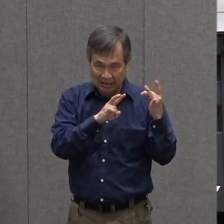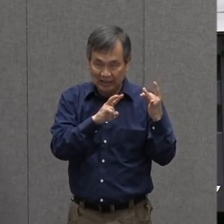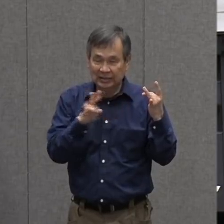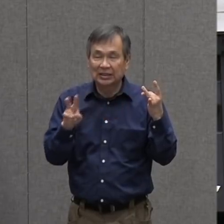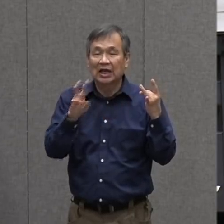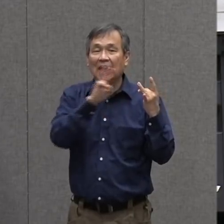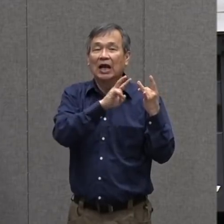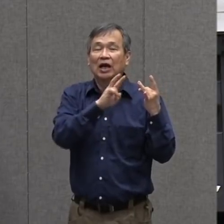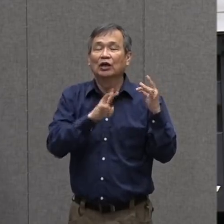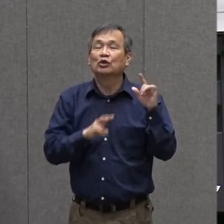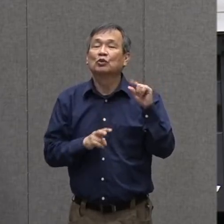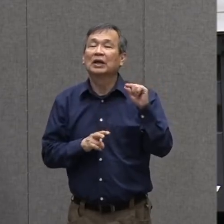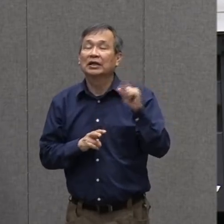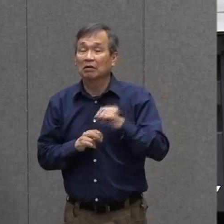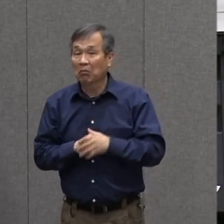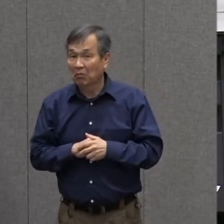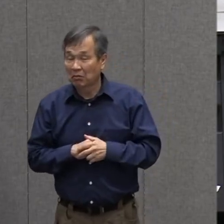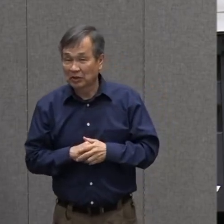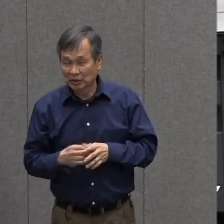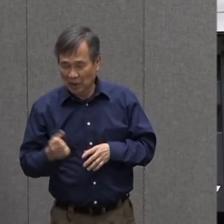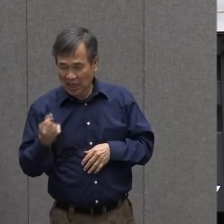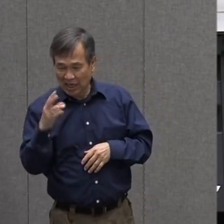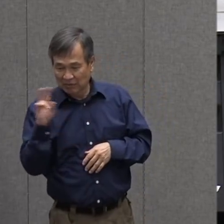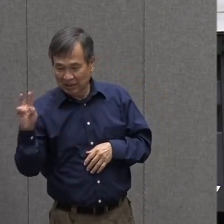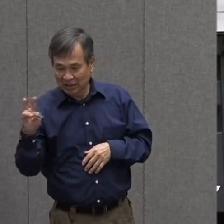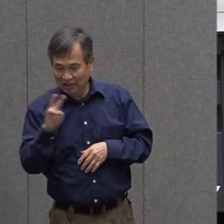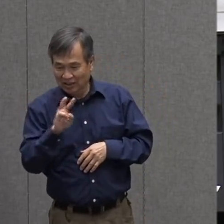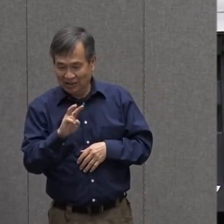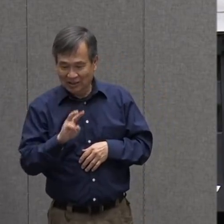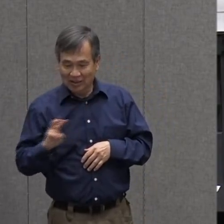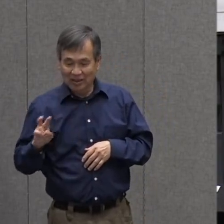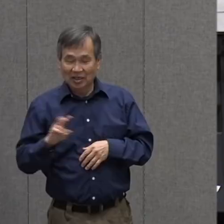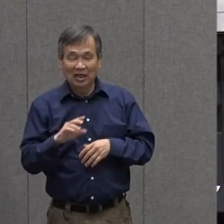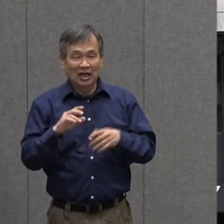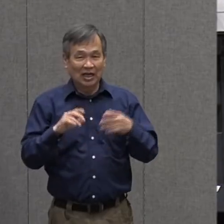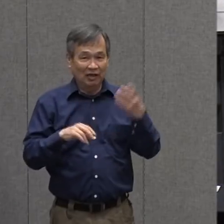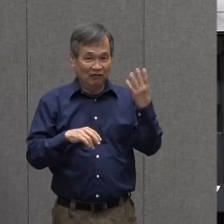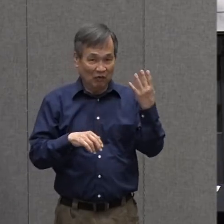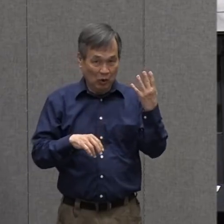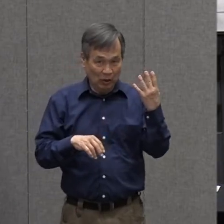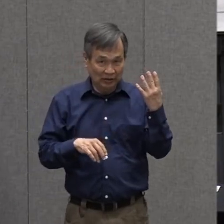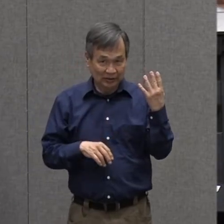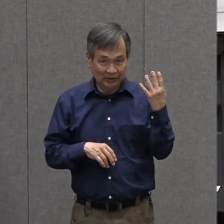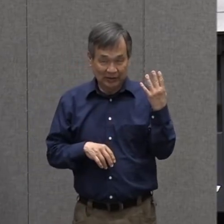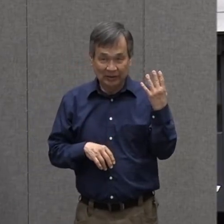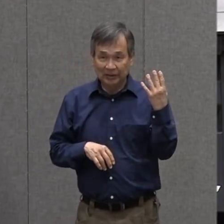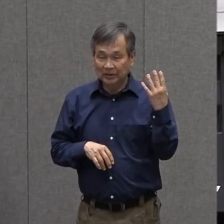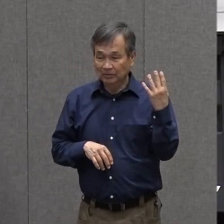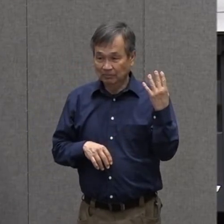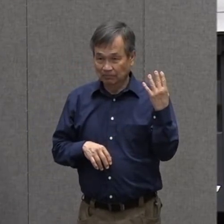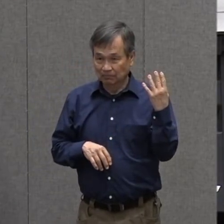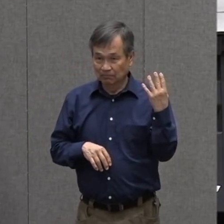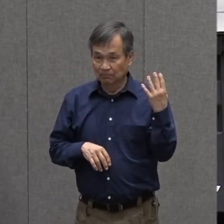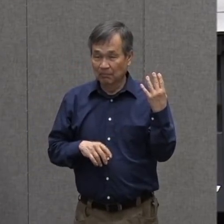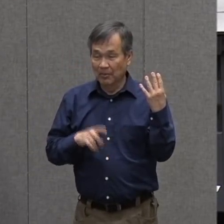So how many did I add? Let's think about that. So I started with four, I added one more to get five.